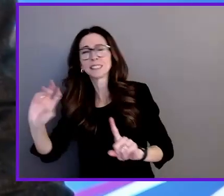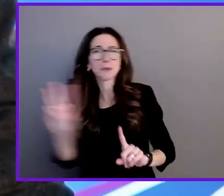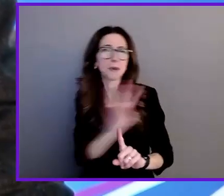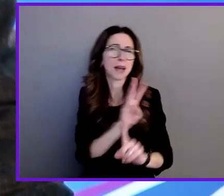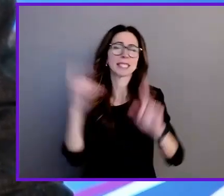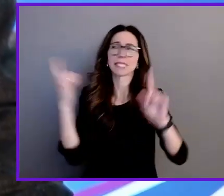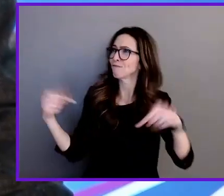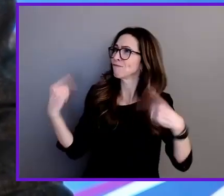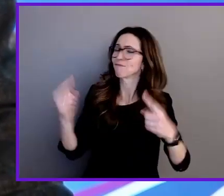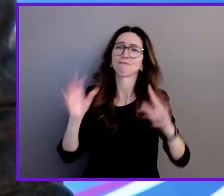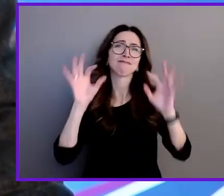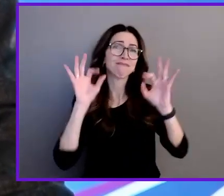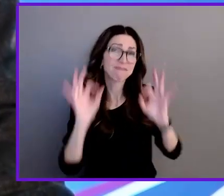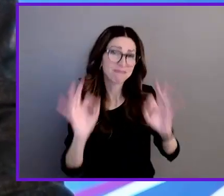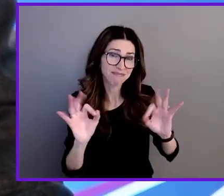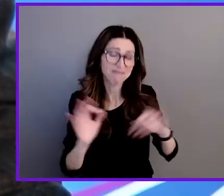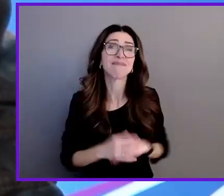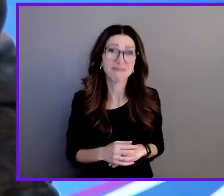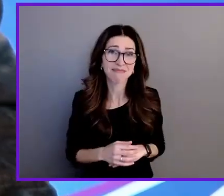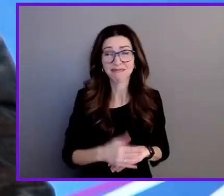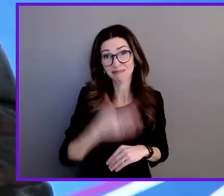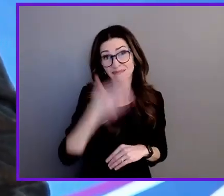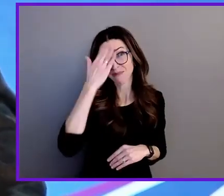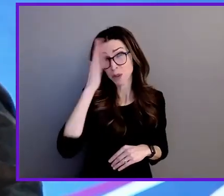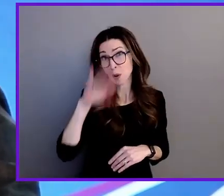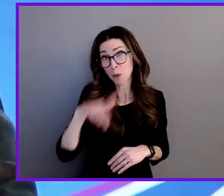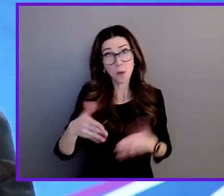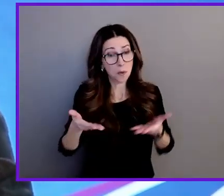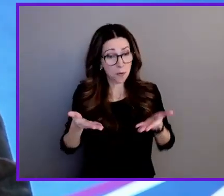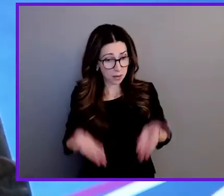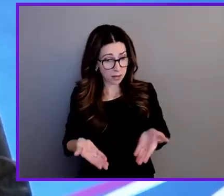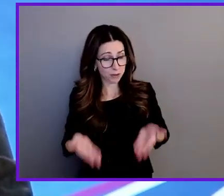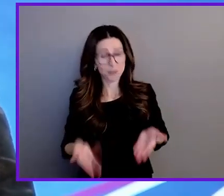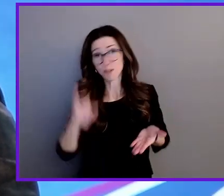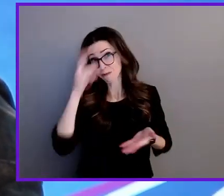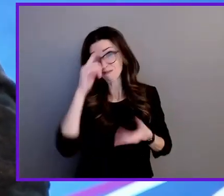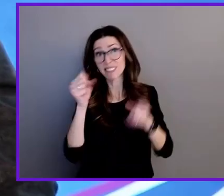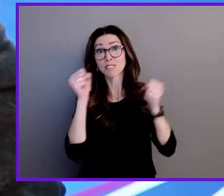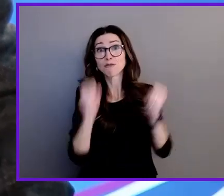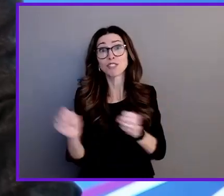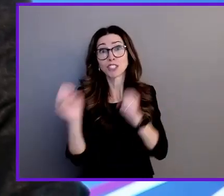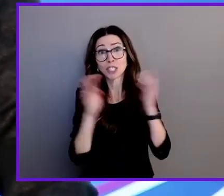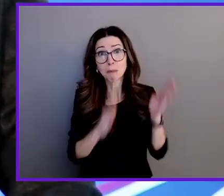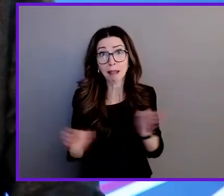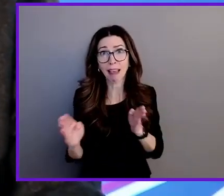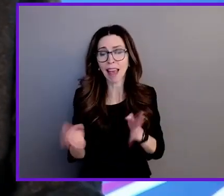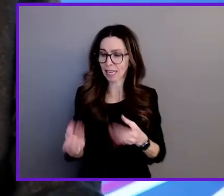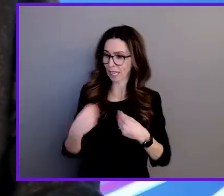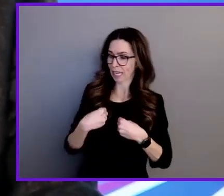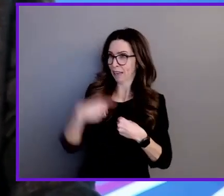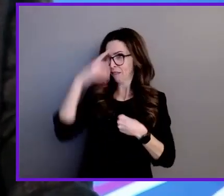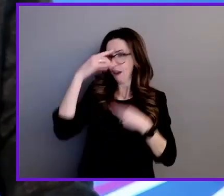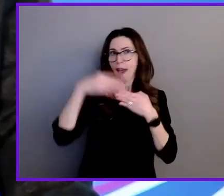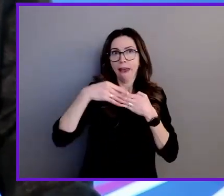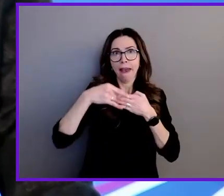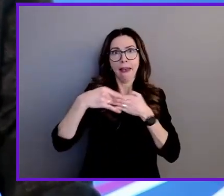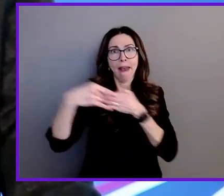the Council’s strategic plan has been a guiding force. Last spring, I had the privilege of seeing that strategic plan in action when I